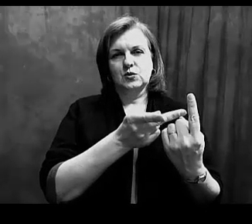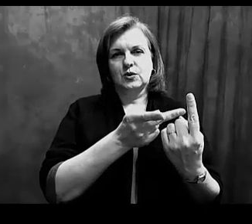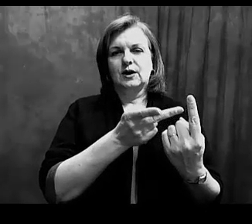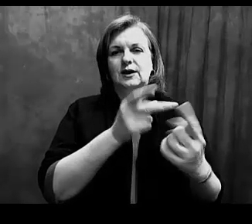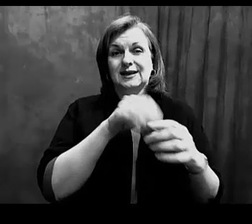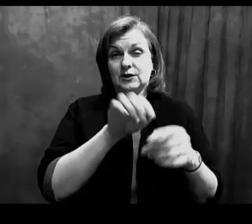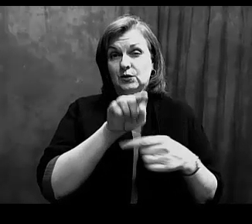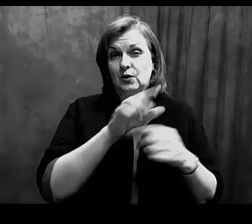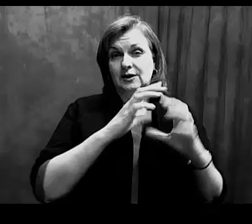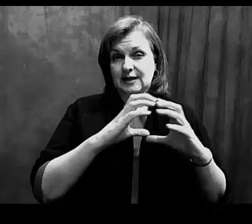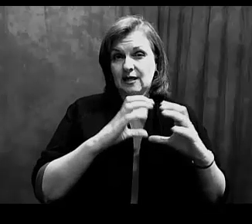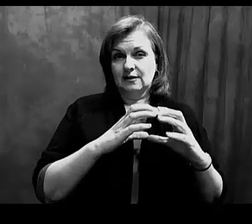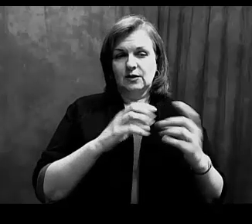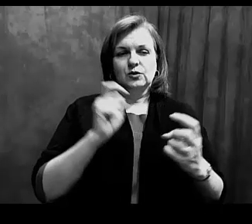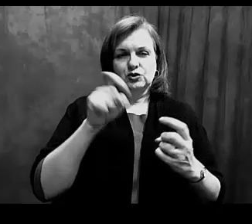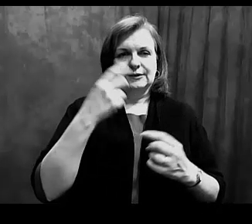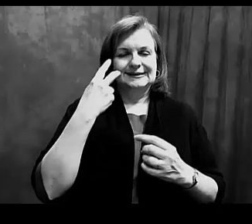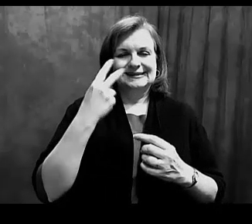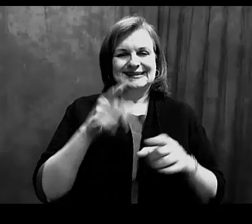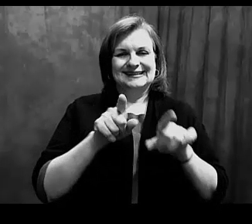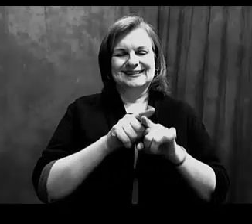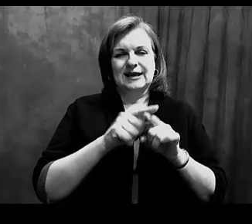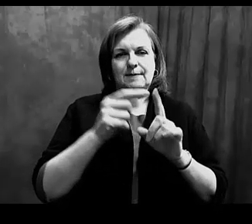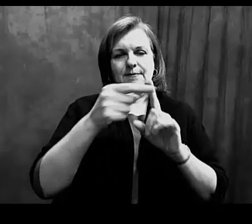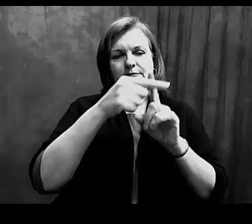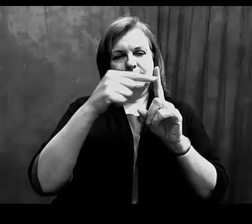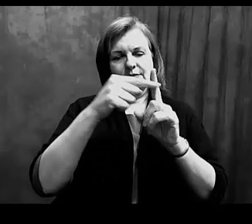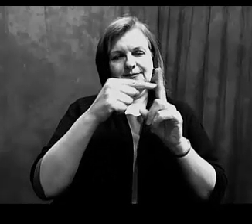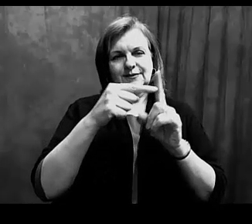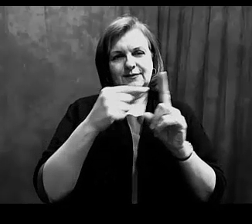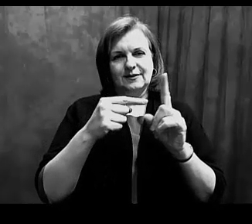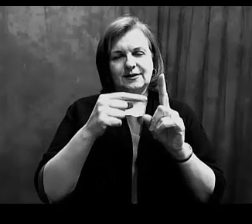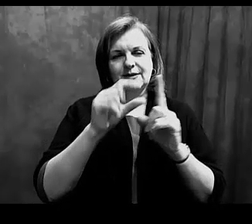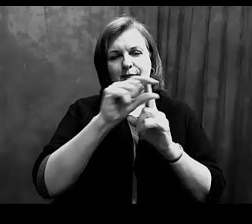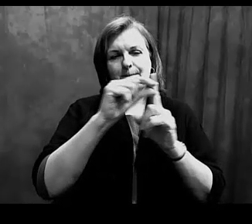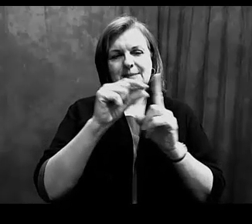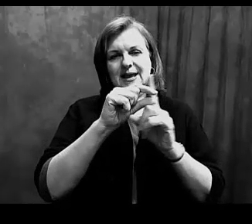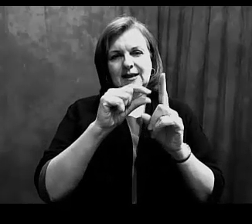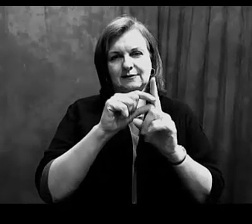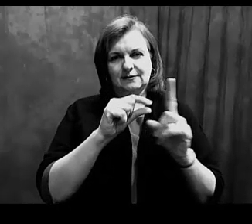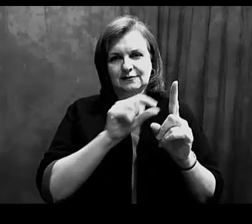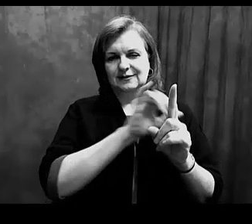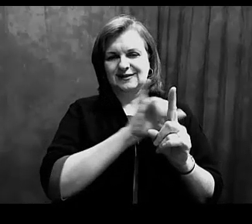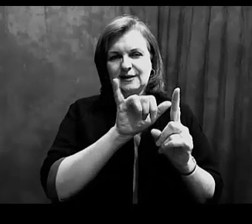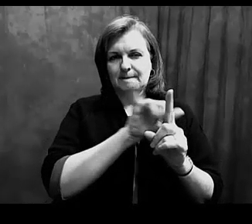that is now part of you -- we should still see the same banding pattern even though the only